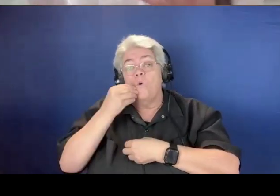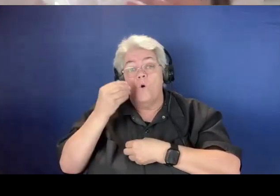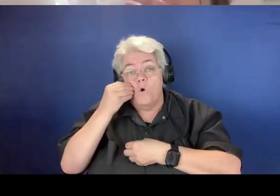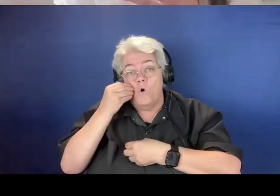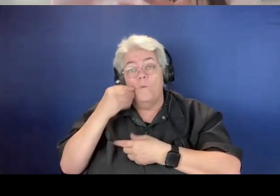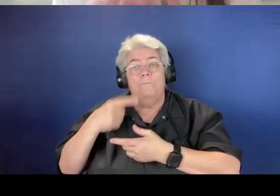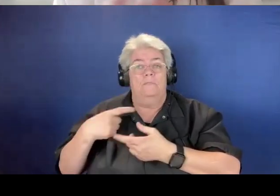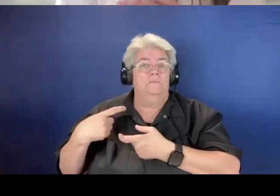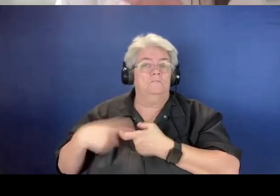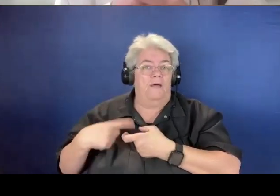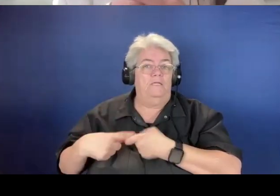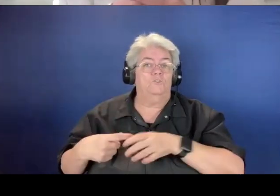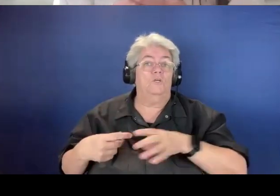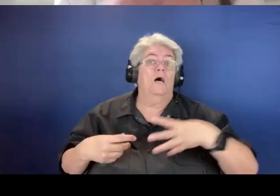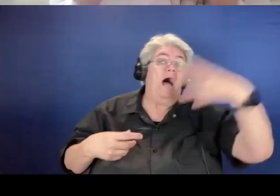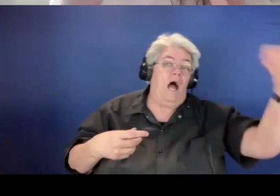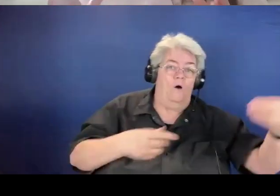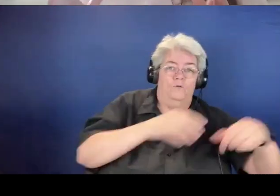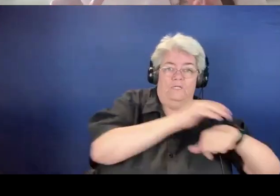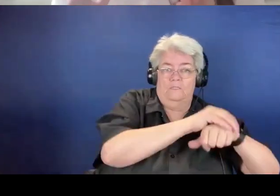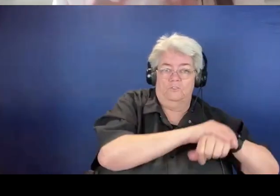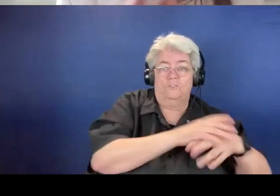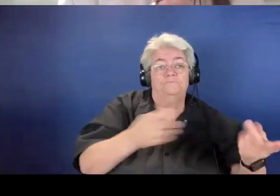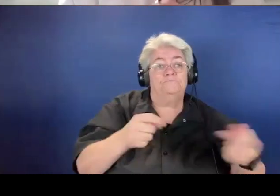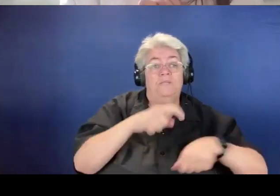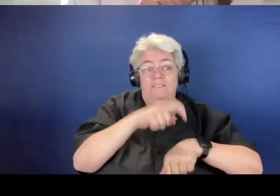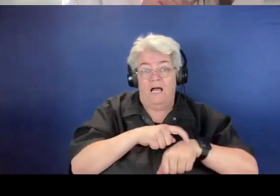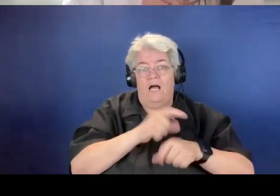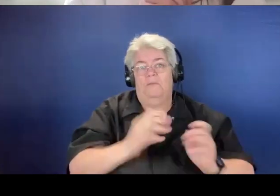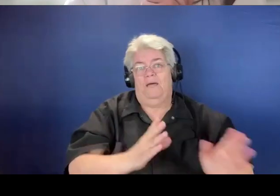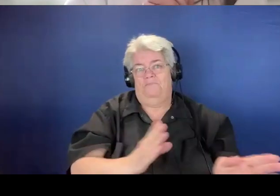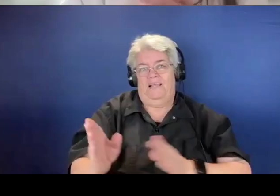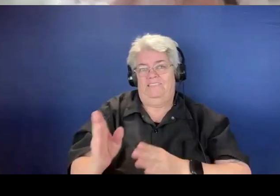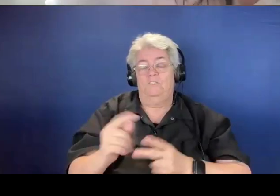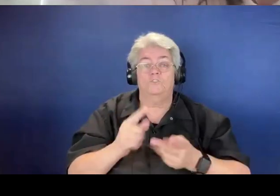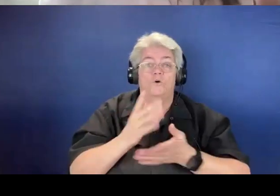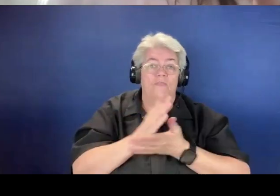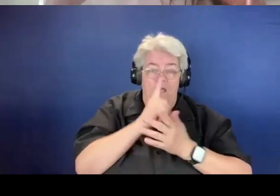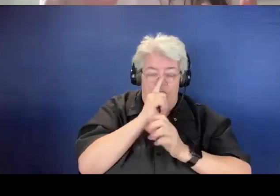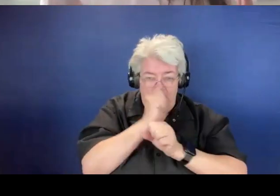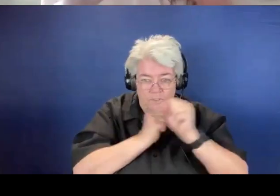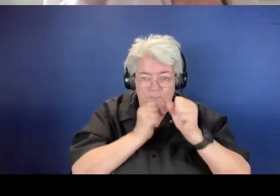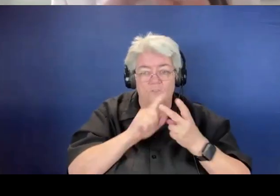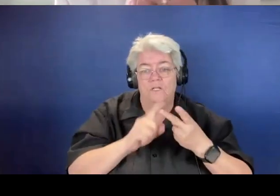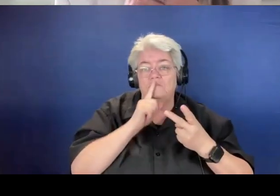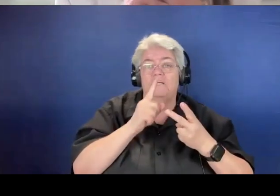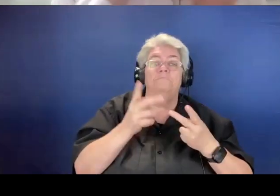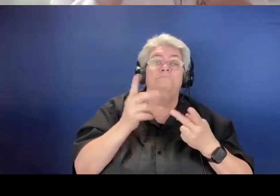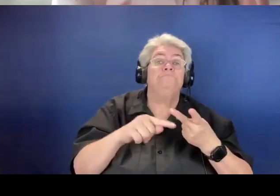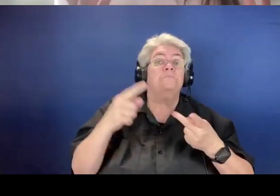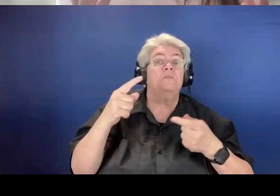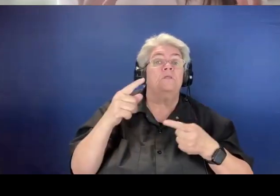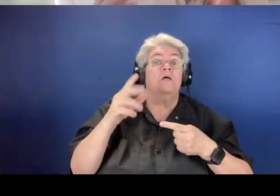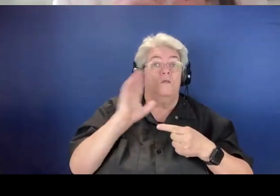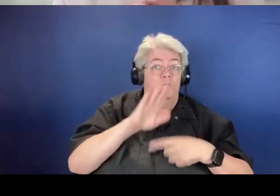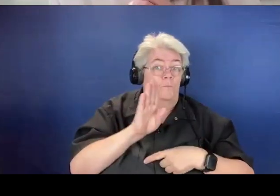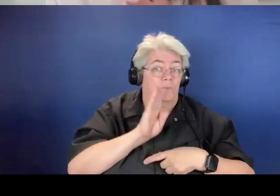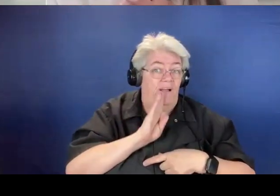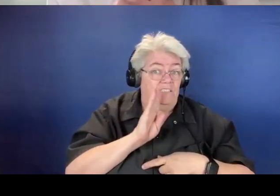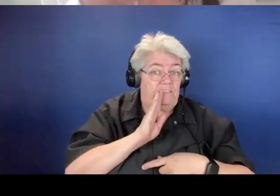Time and place. Some parents like to get very strategic, right? So, they might choose, we're going to use Spanish at breakfast and we're going